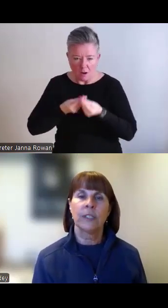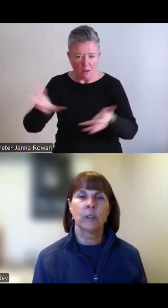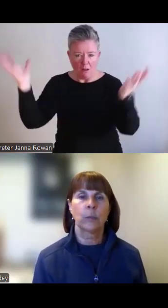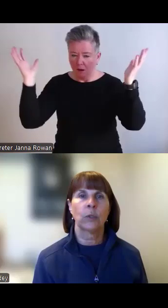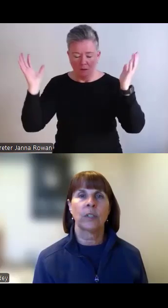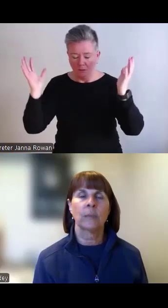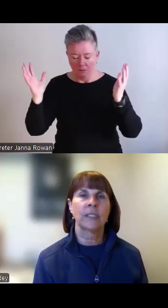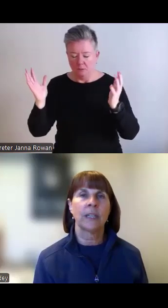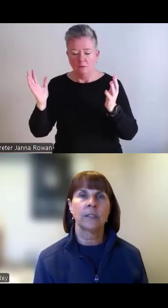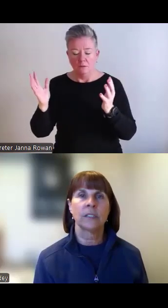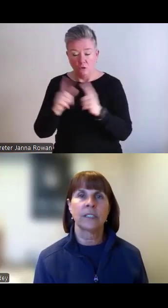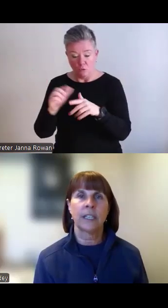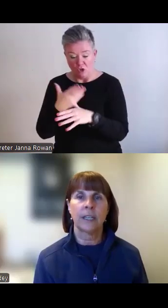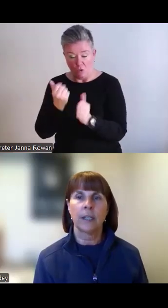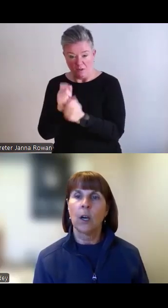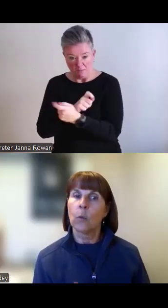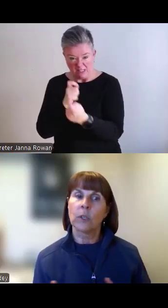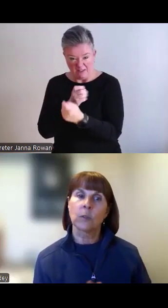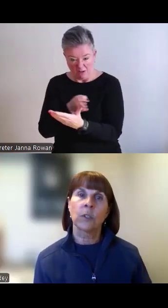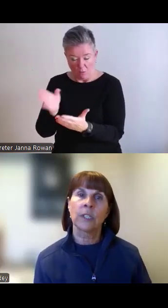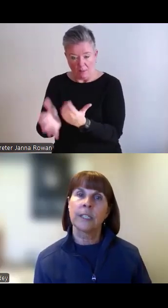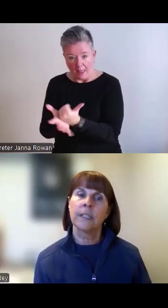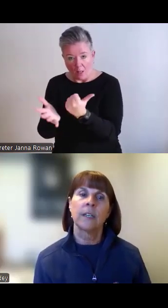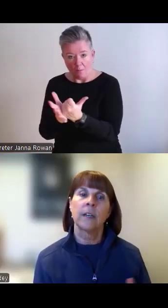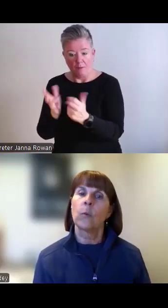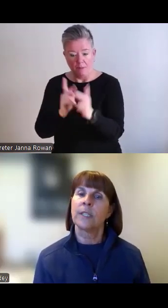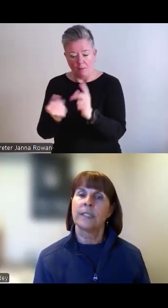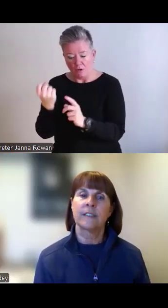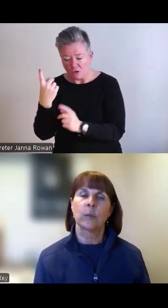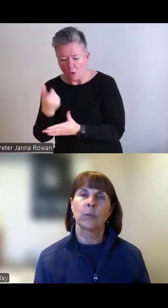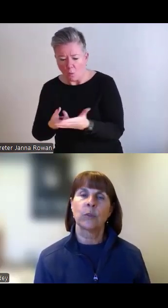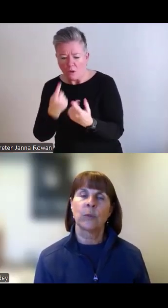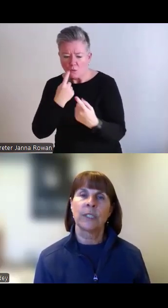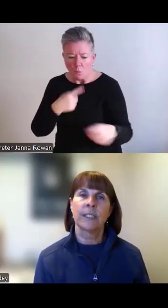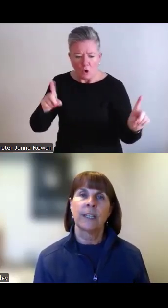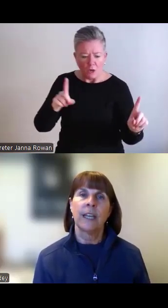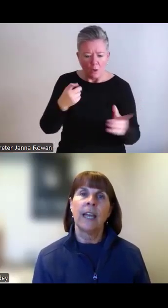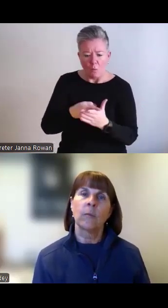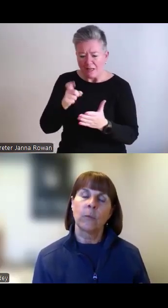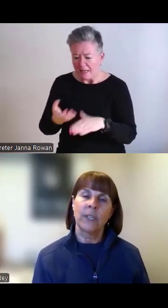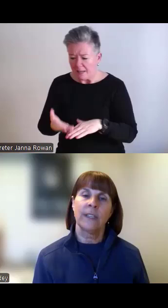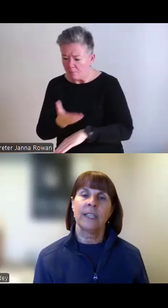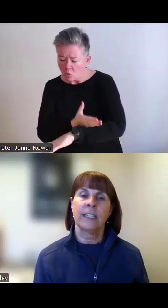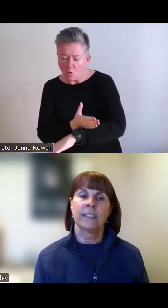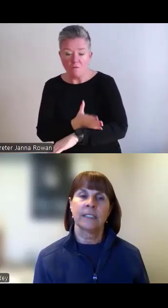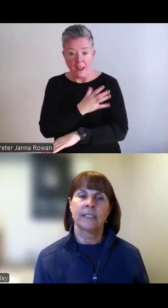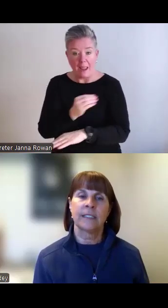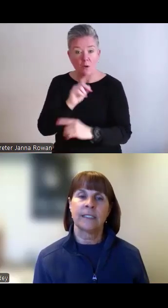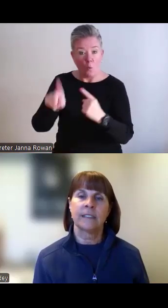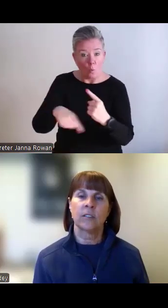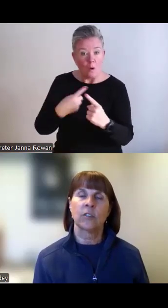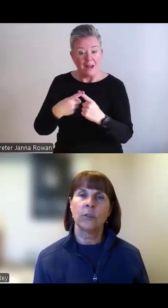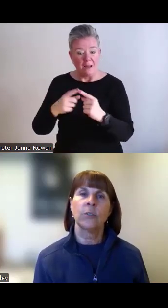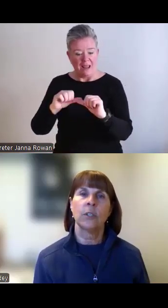help these programs to understand what's working, what needs improvement. And when the agencies do